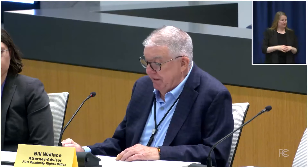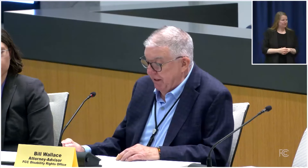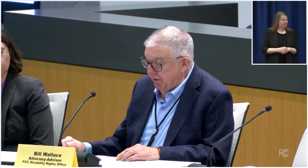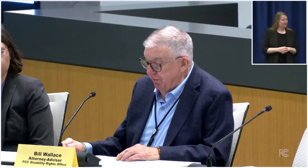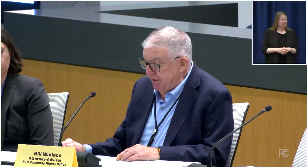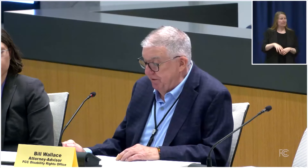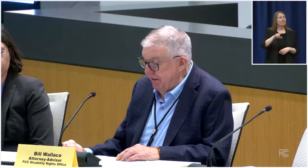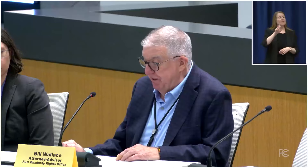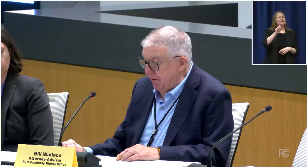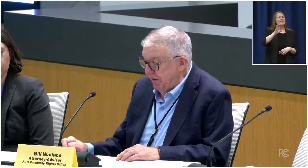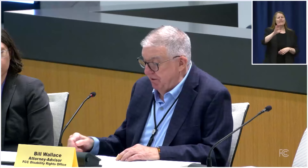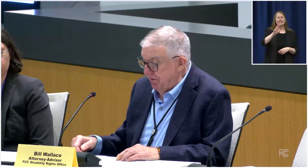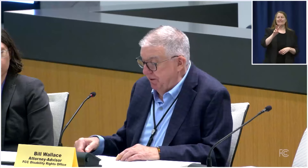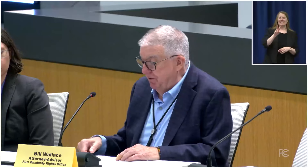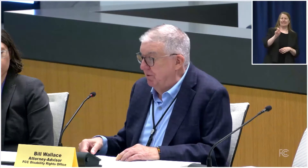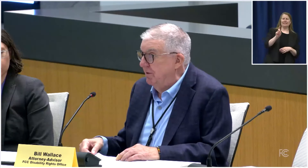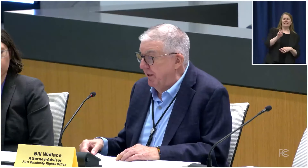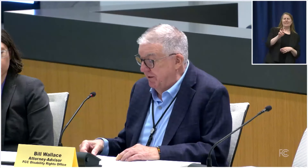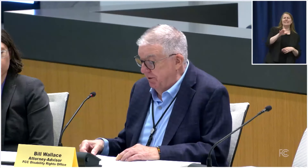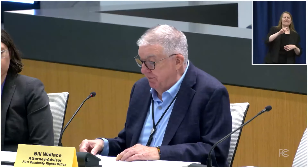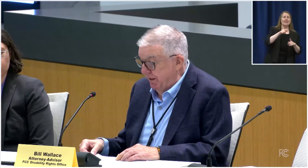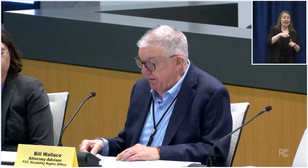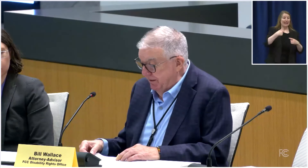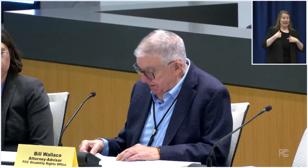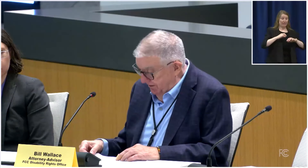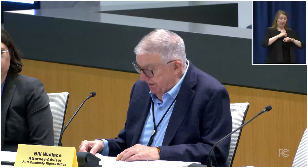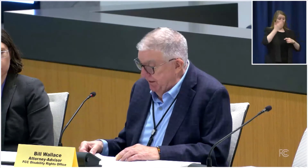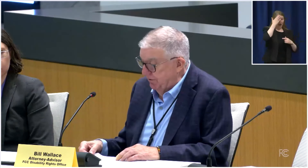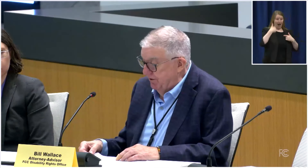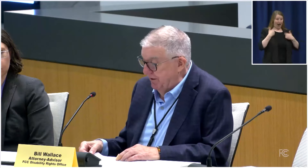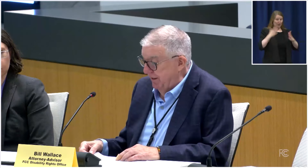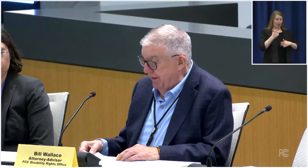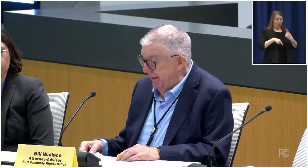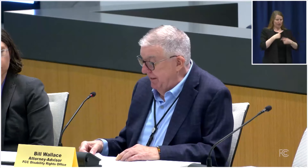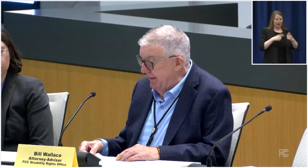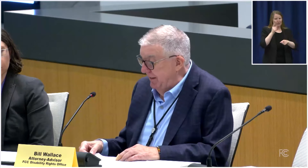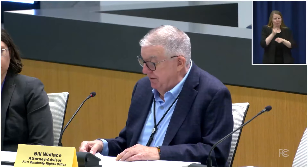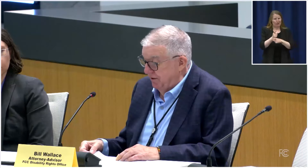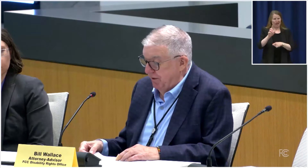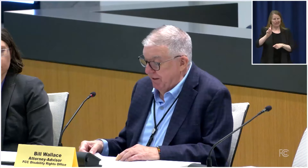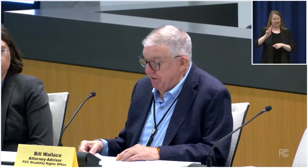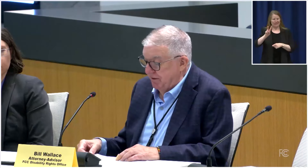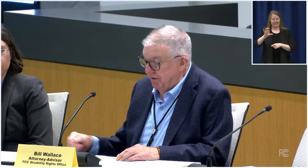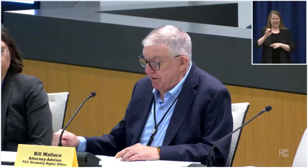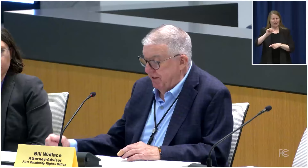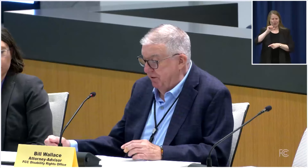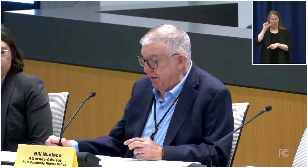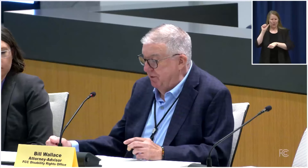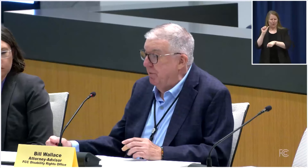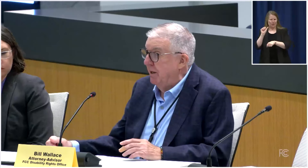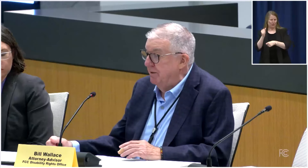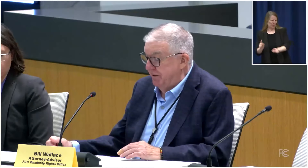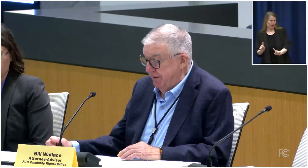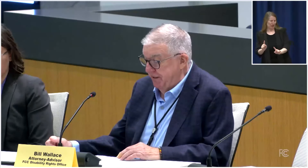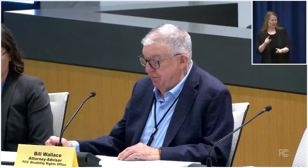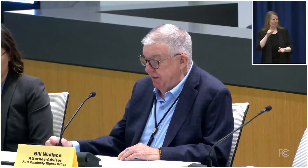DECADES OLD TECHNOLOGY THEY ARE ESSENTIALLY USELESS ON INTERNET PROTOCOL BASED NETWORKS WHICH INCLUDE FOR EXAMPLE ALL MAJOR WIRELESS